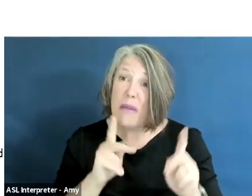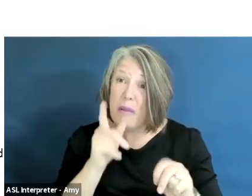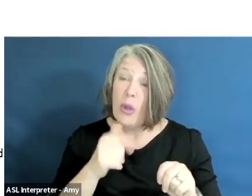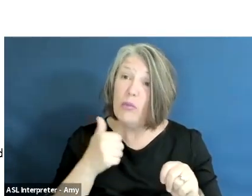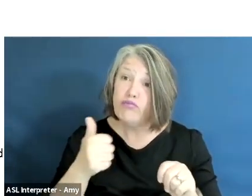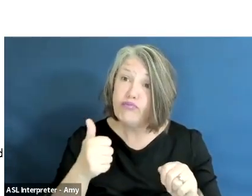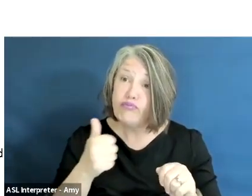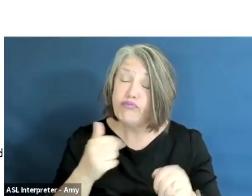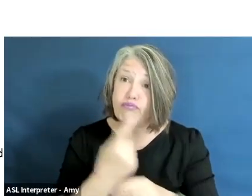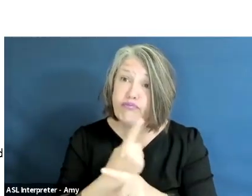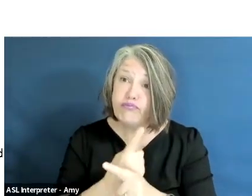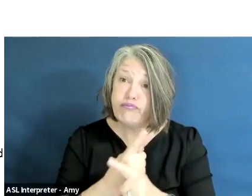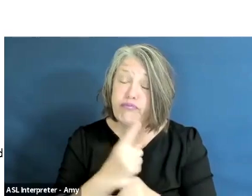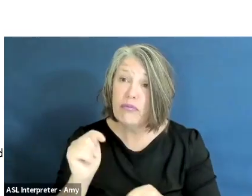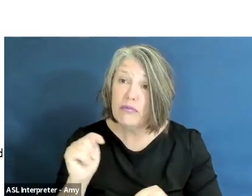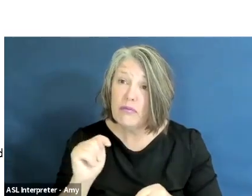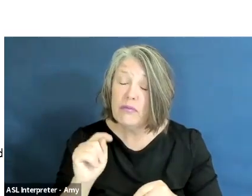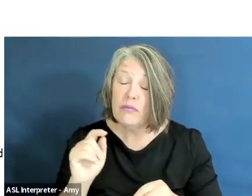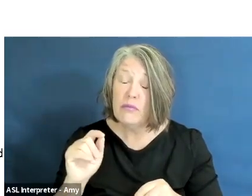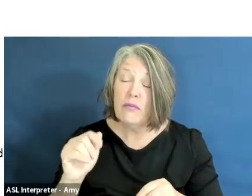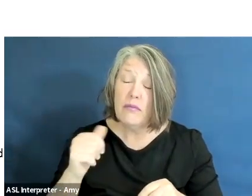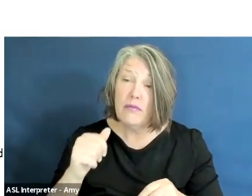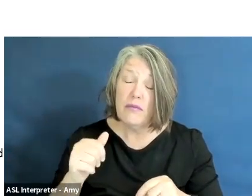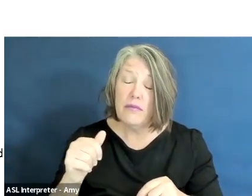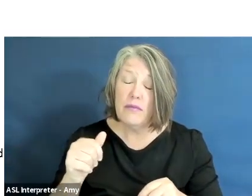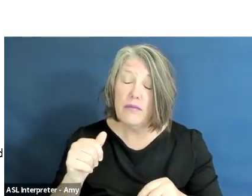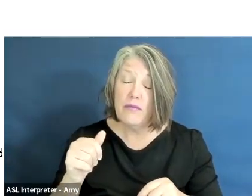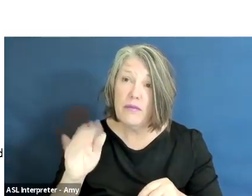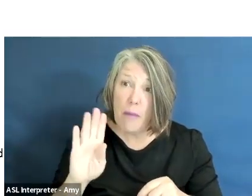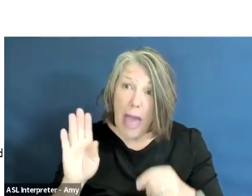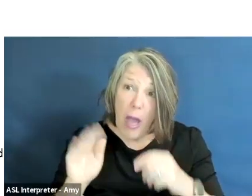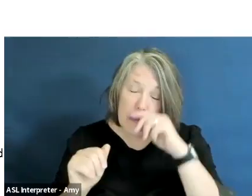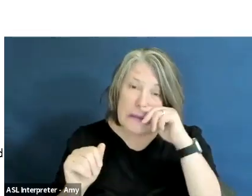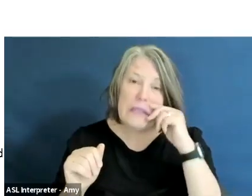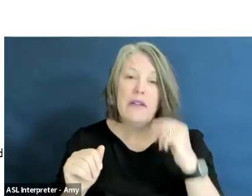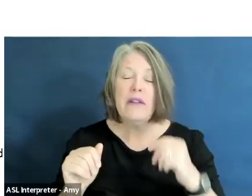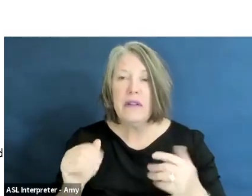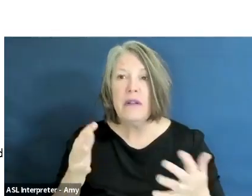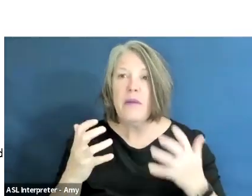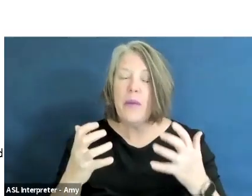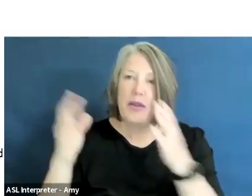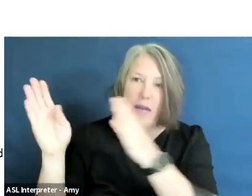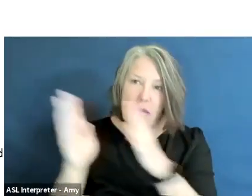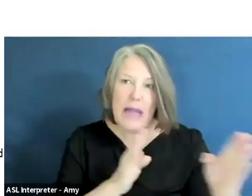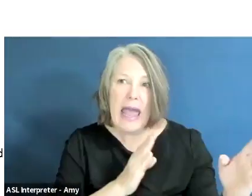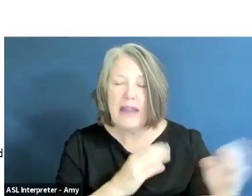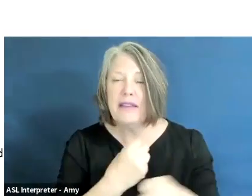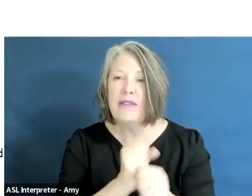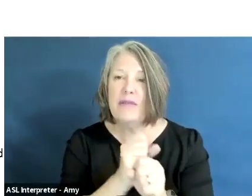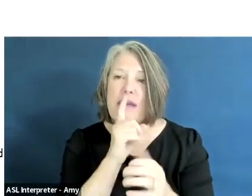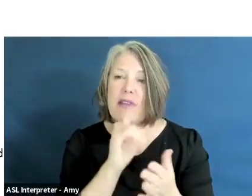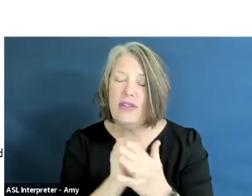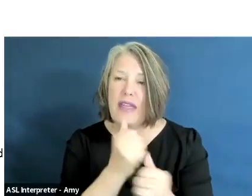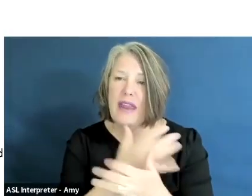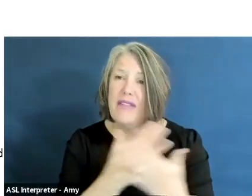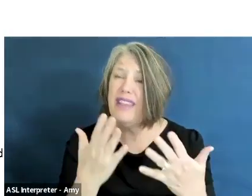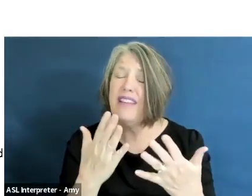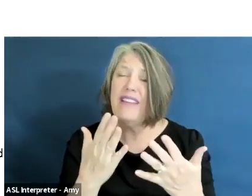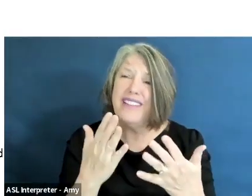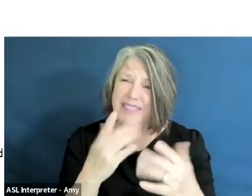So we want to have a plan for how we will intensify regimens to make sure that people are regular and comfortable throughout pregnancy.